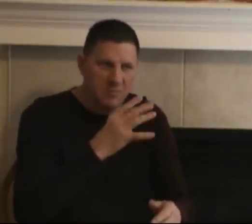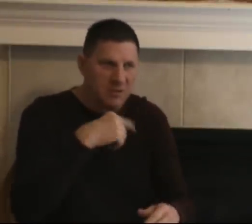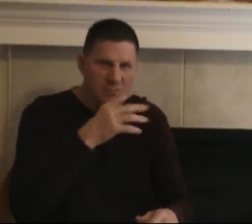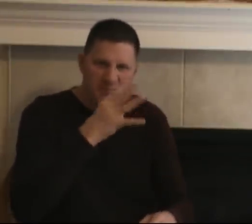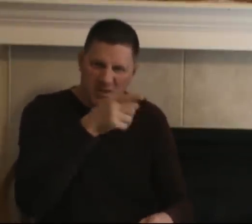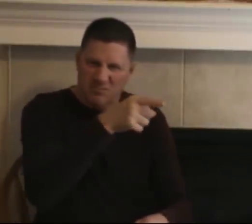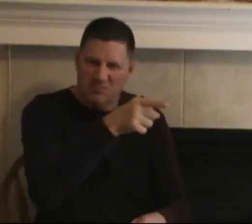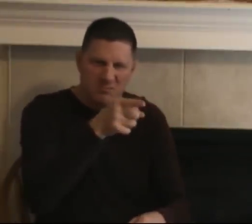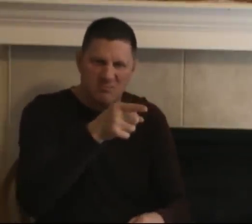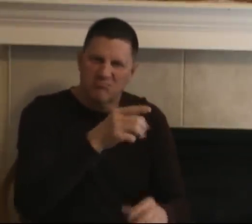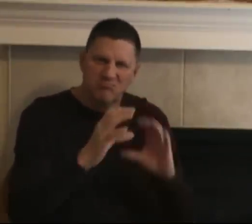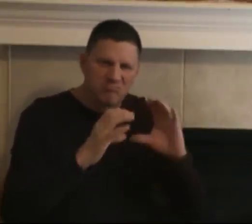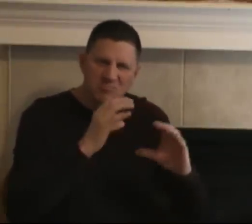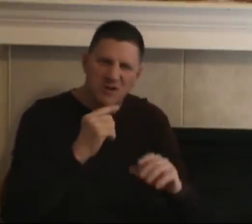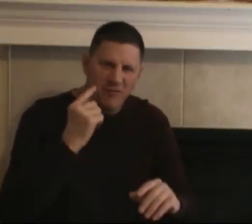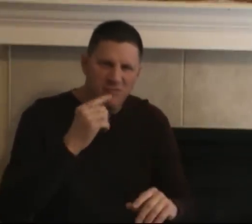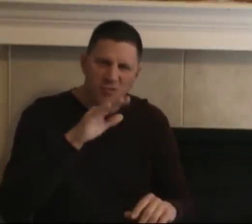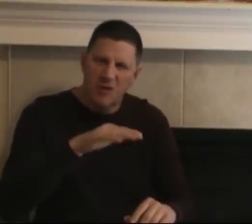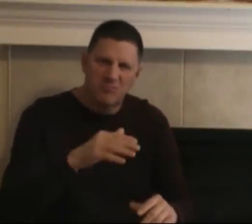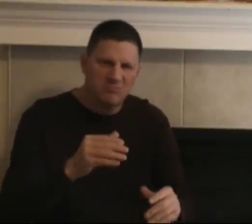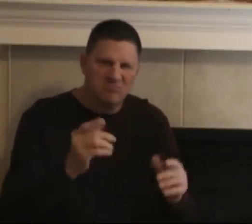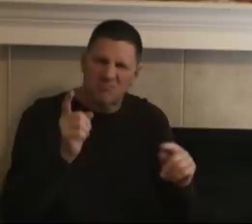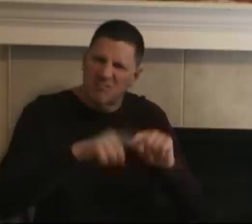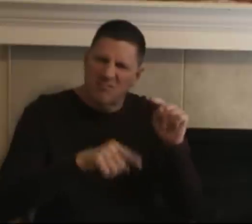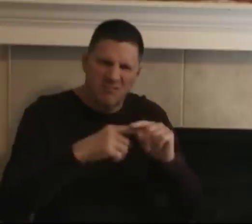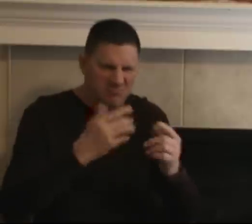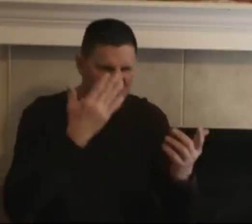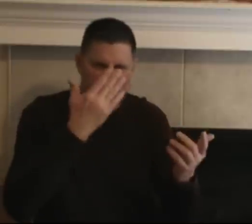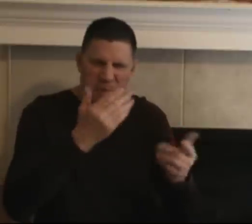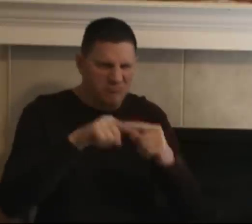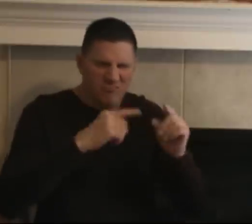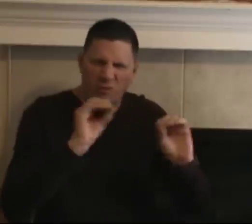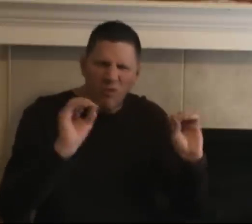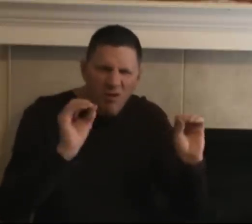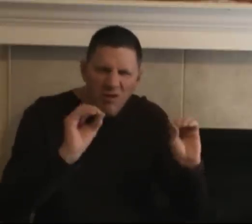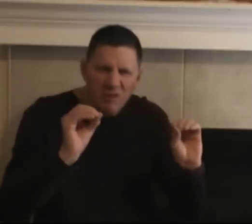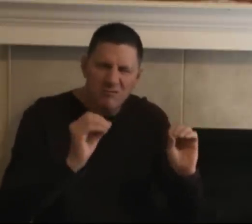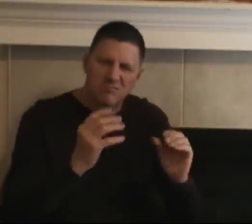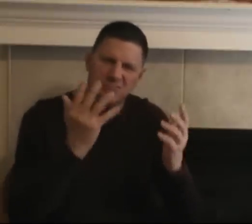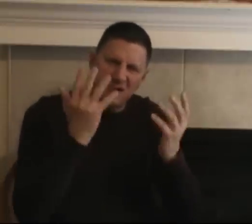Deaf and saw many hearing parents who couldn't communicate with their Deaf child. They couldn't